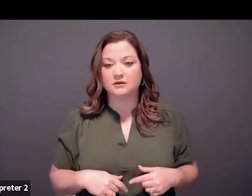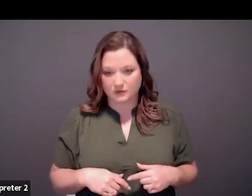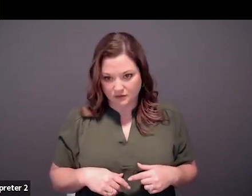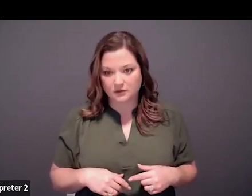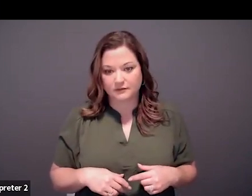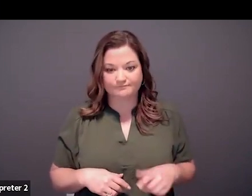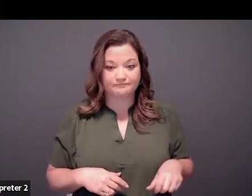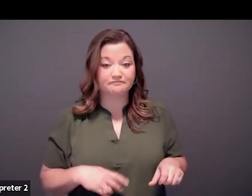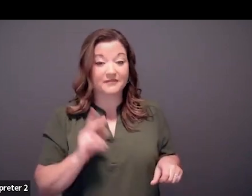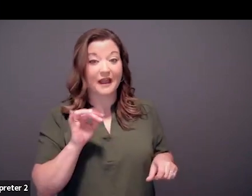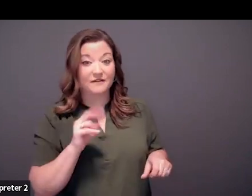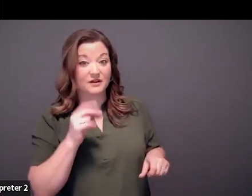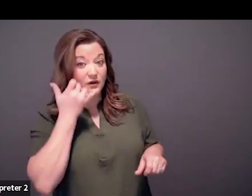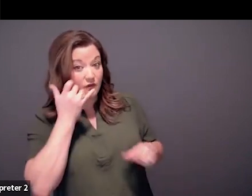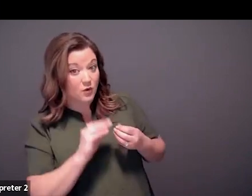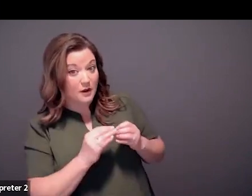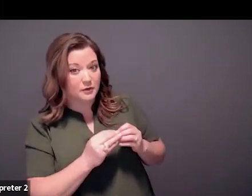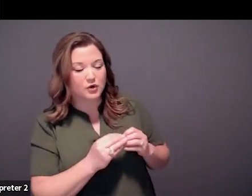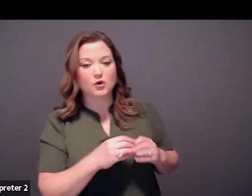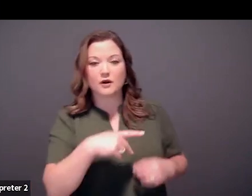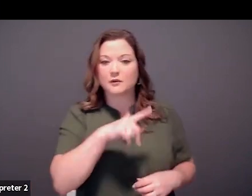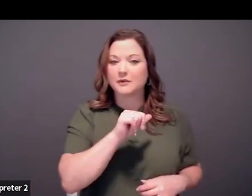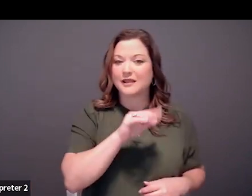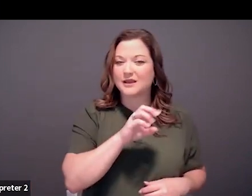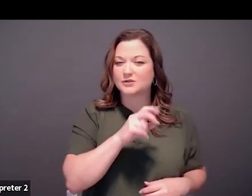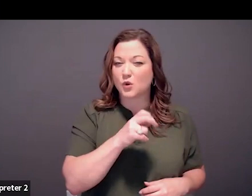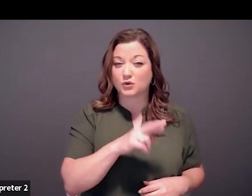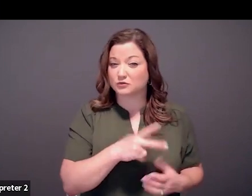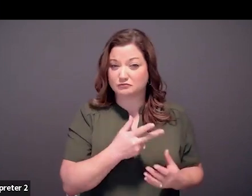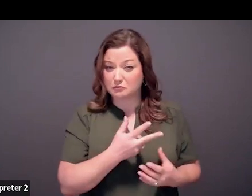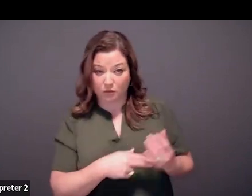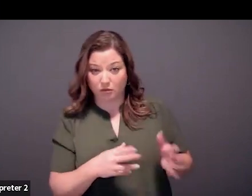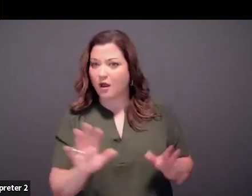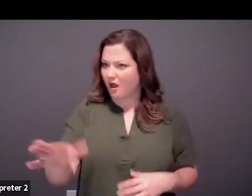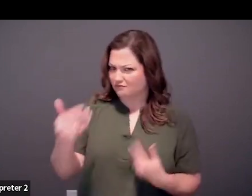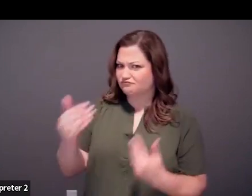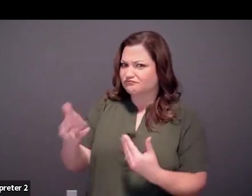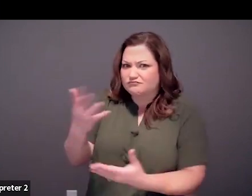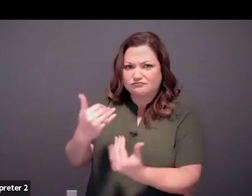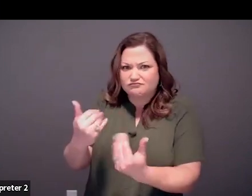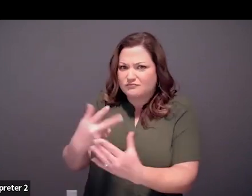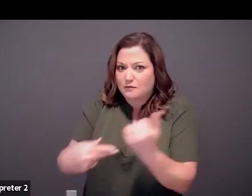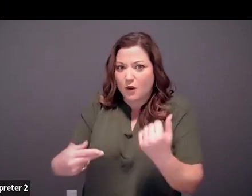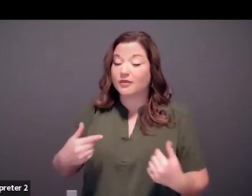On the phone number or the placeholder or both? Or both, yes. You have a placeholder opinion